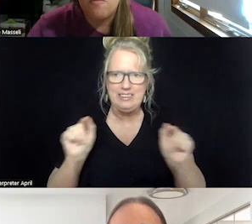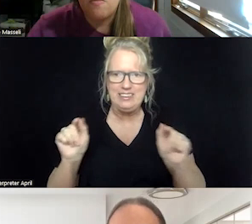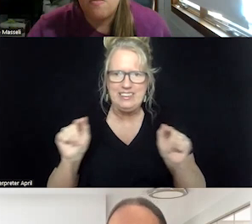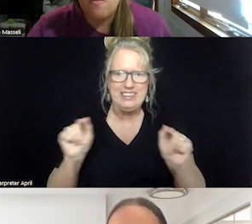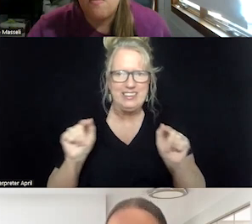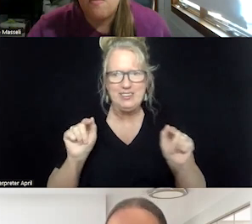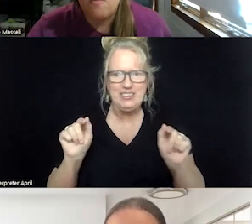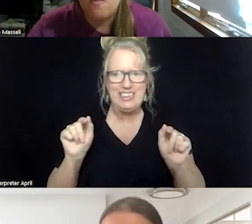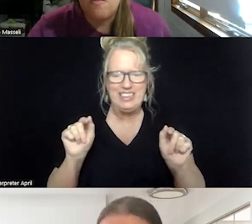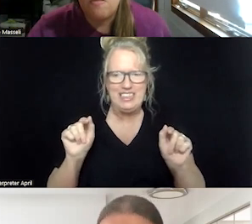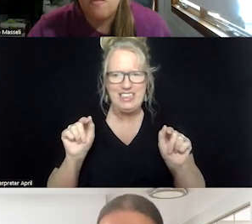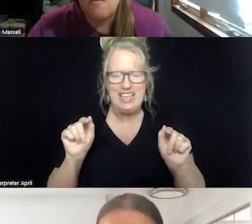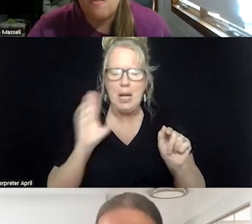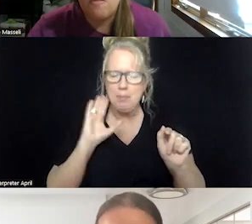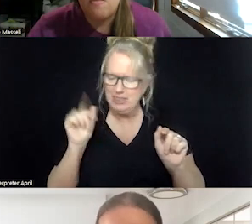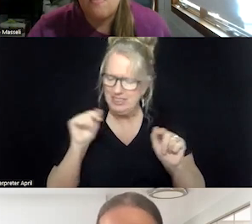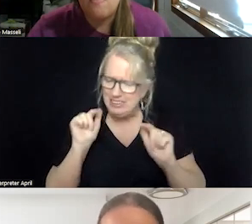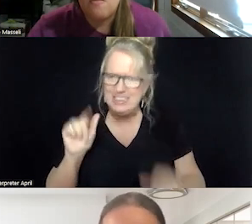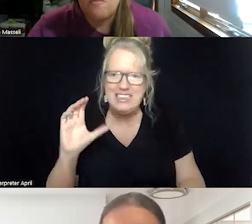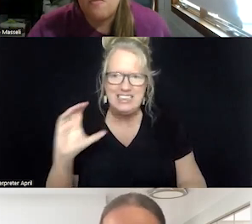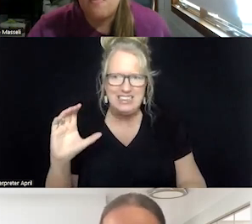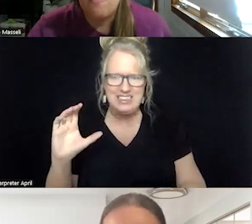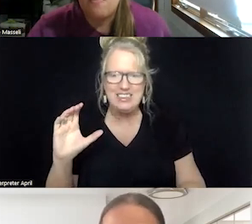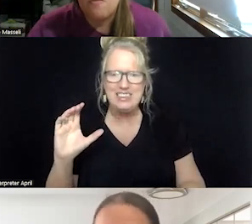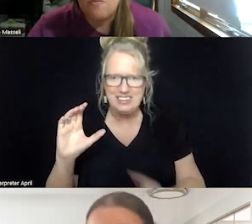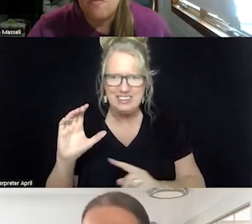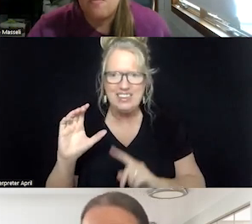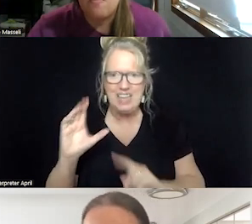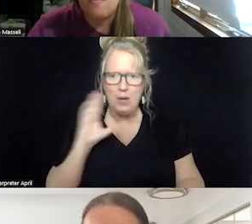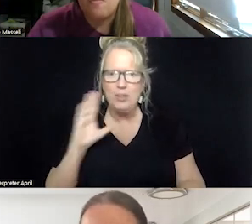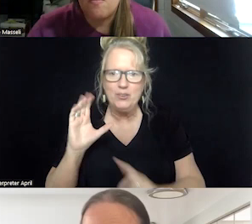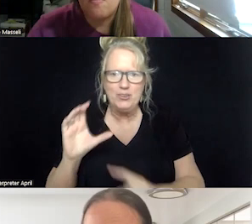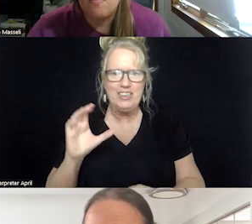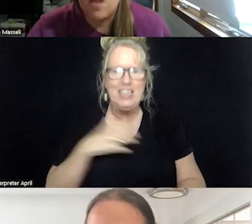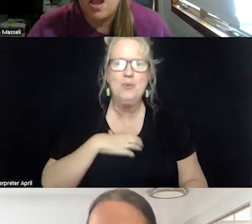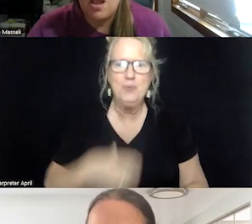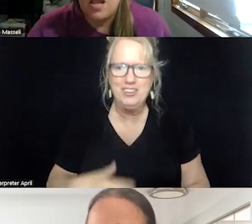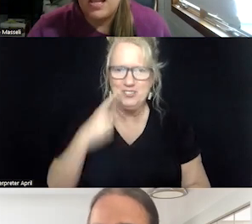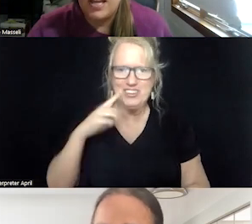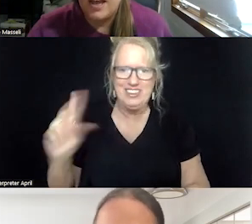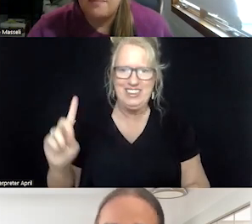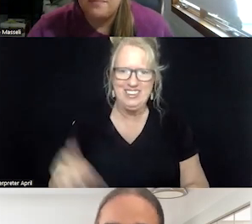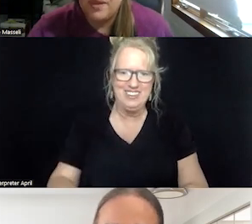GOING TO LEAN TOWARDS C. AND WISH FOR D. >> YEAH.